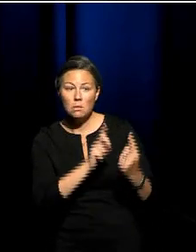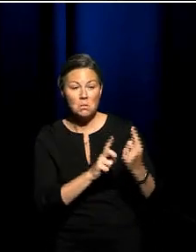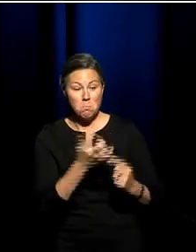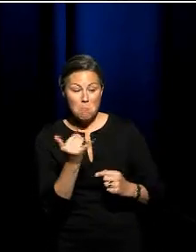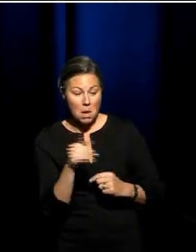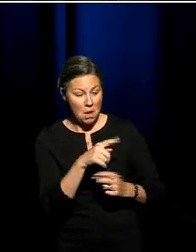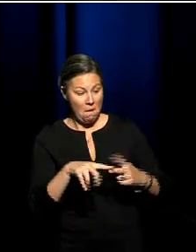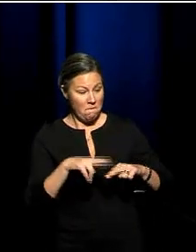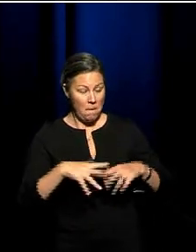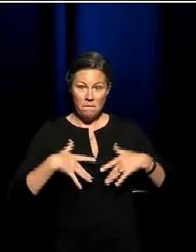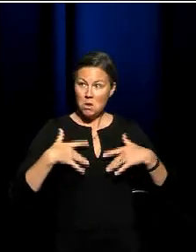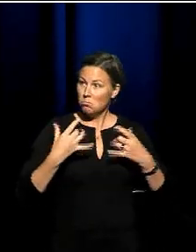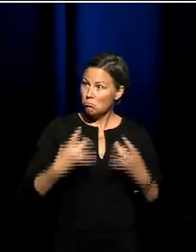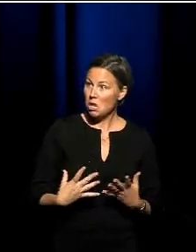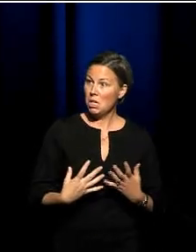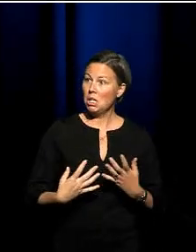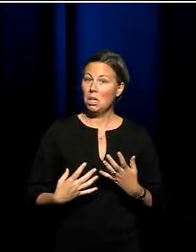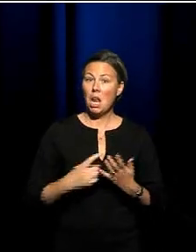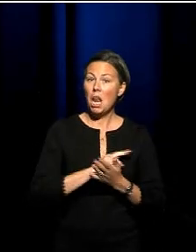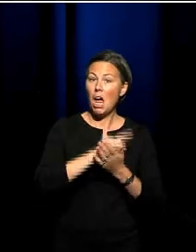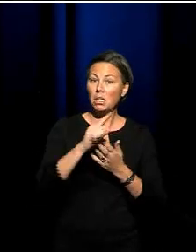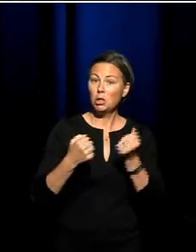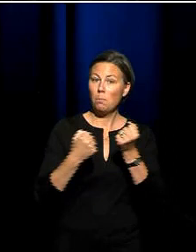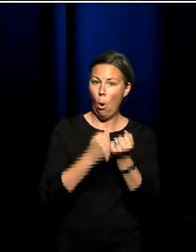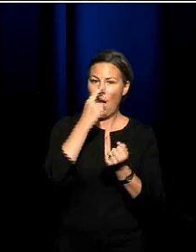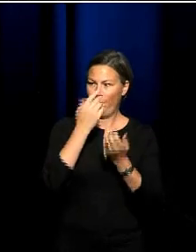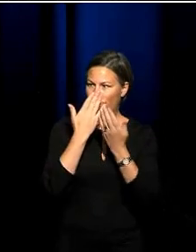support to give evidence at public hearings but that will be a choice for